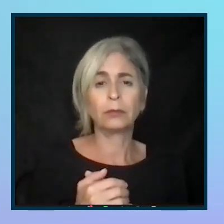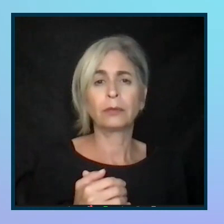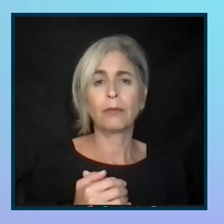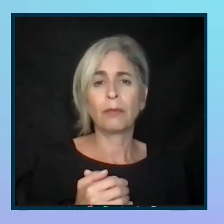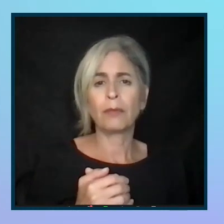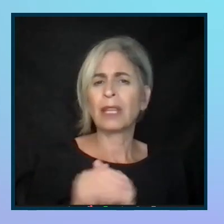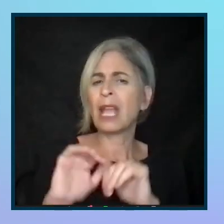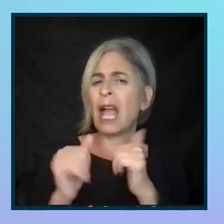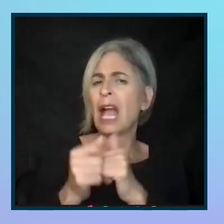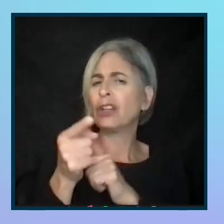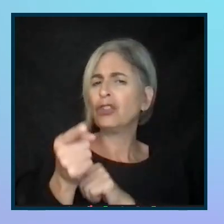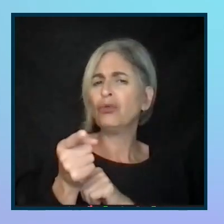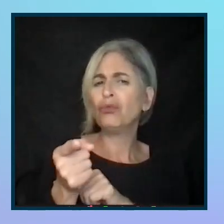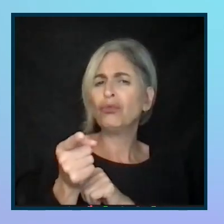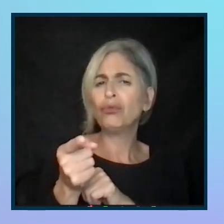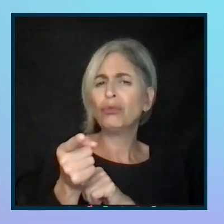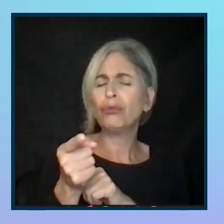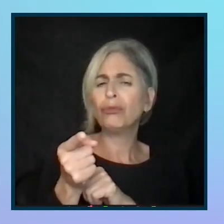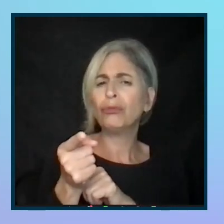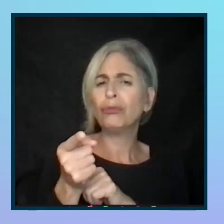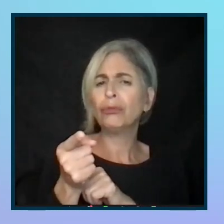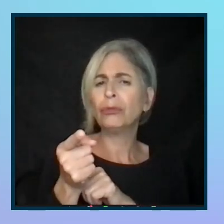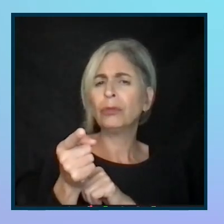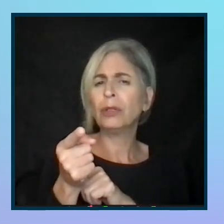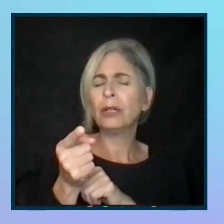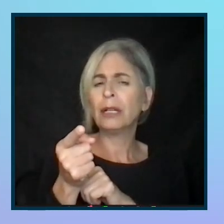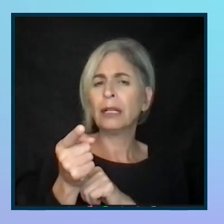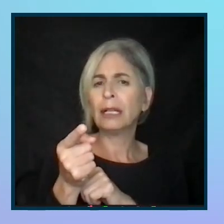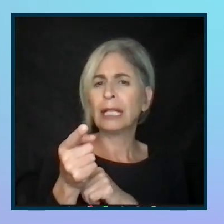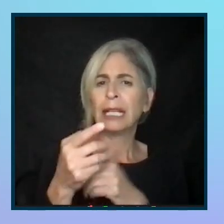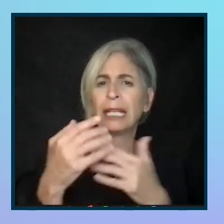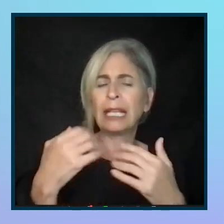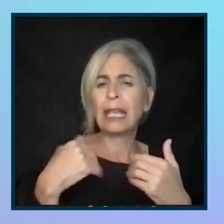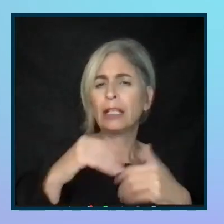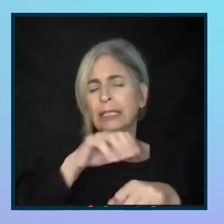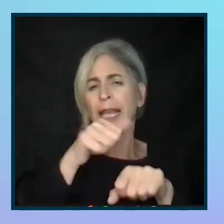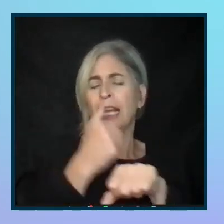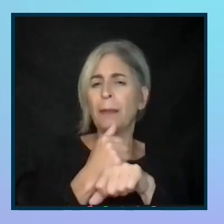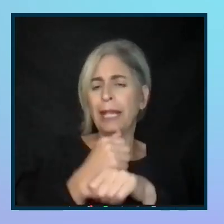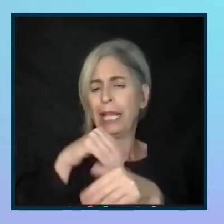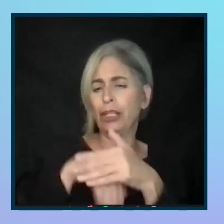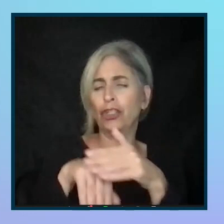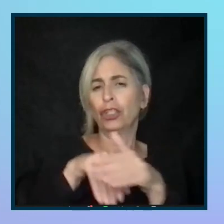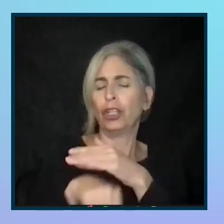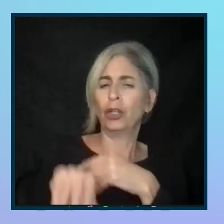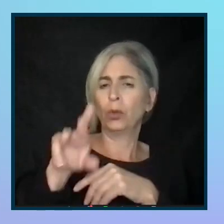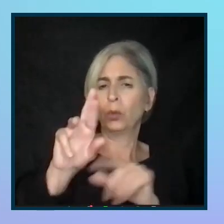"how do you build up internal accessibility resources for your employees and team members,